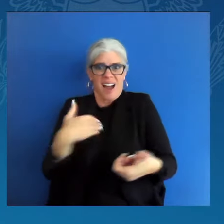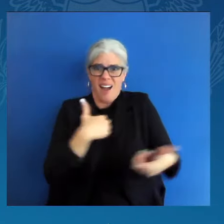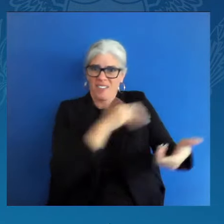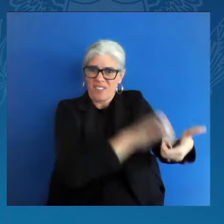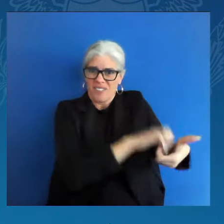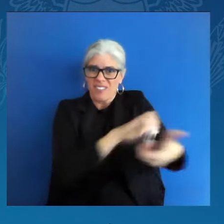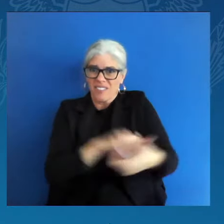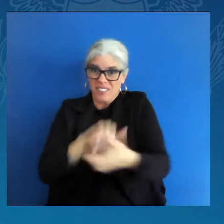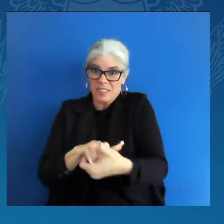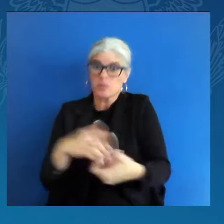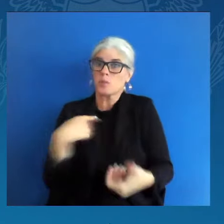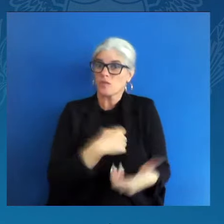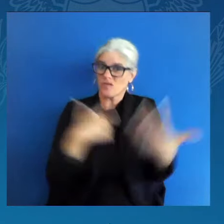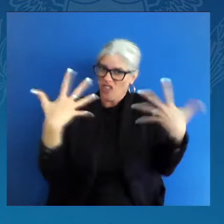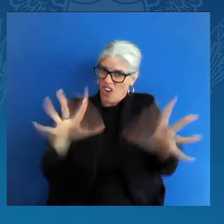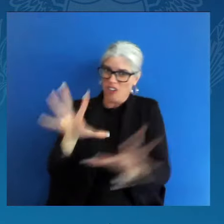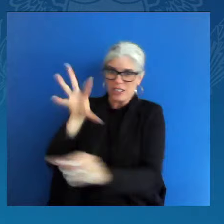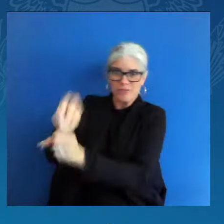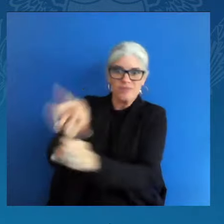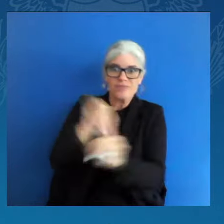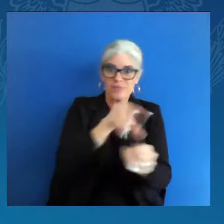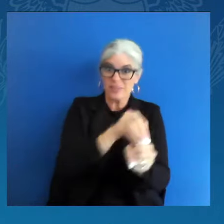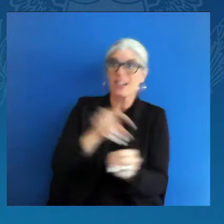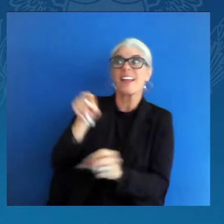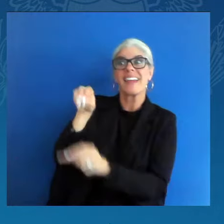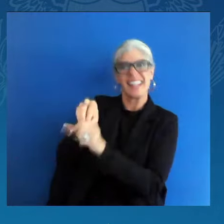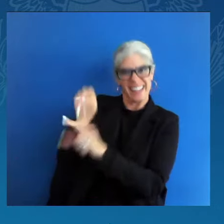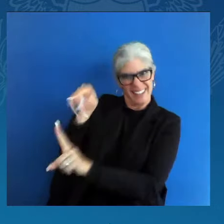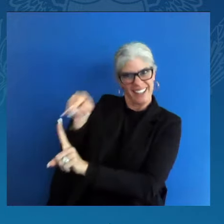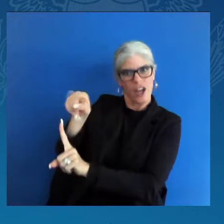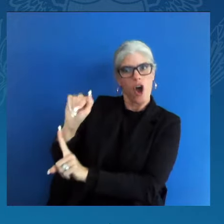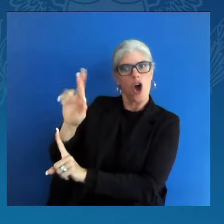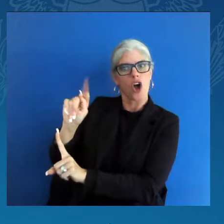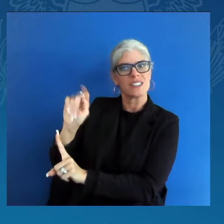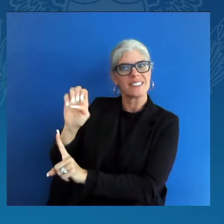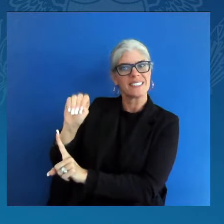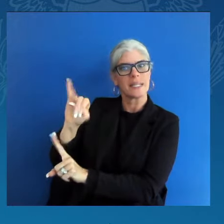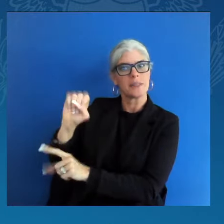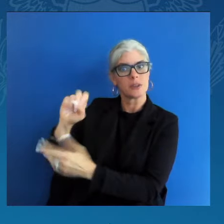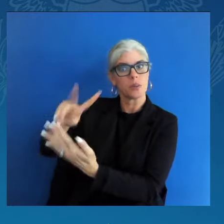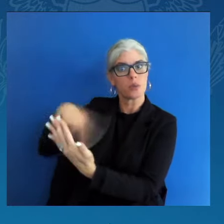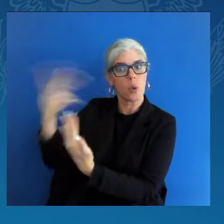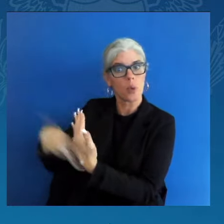that will take Jeremy and his crew on Artemus II and the other Artemus missions.